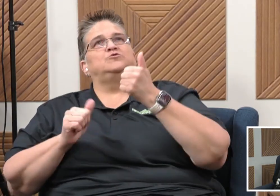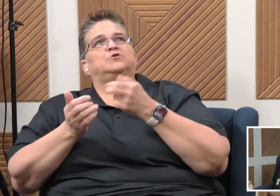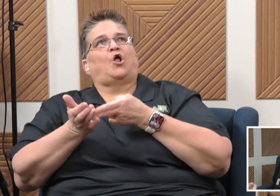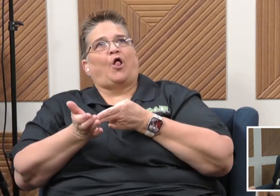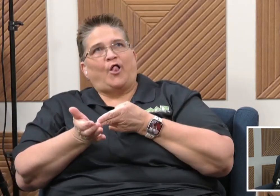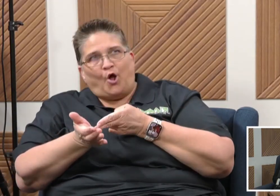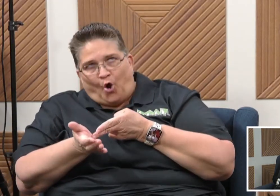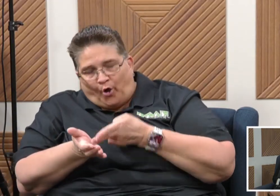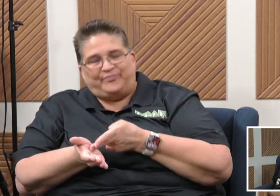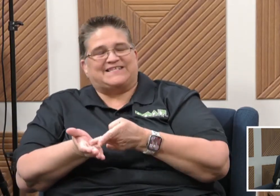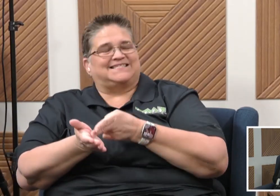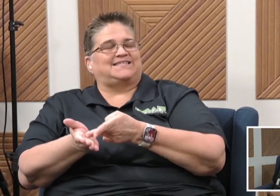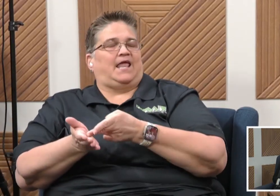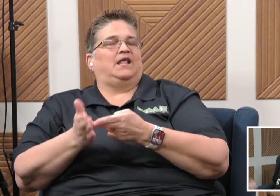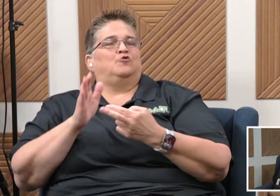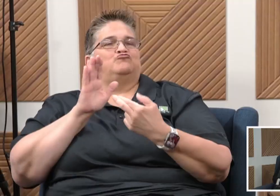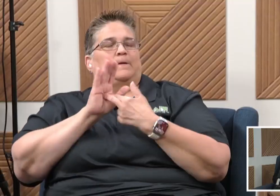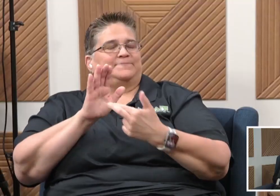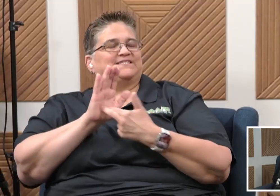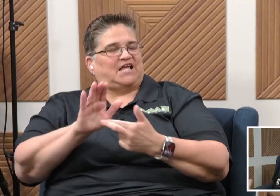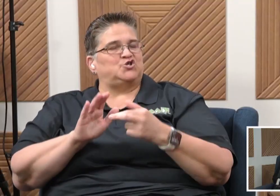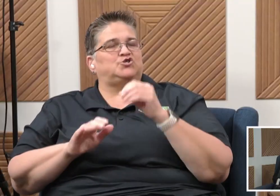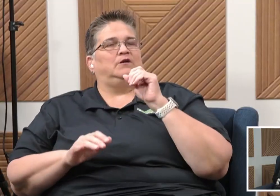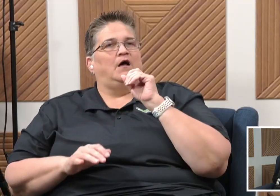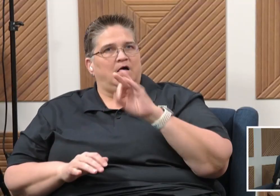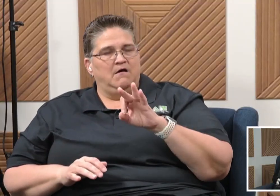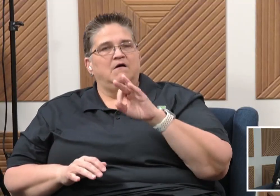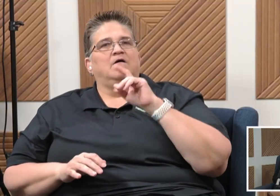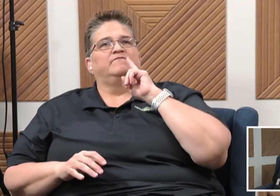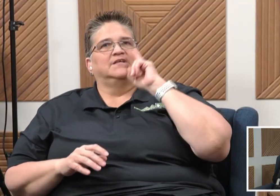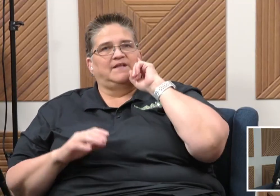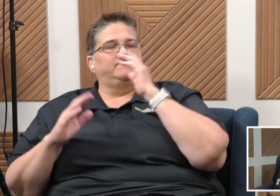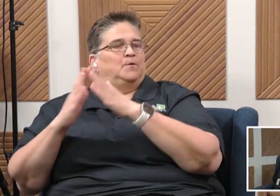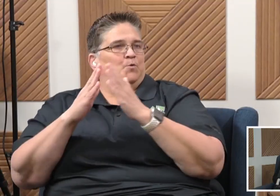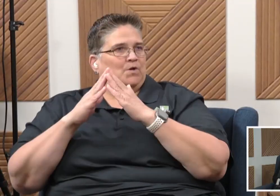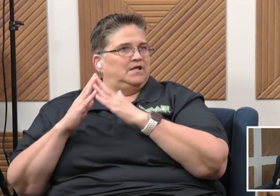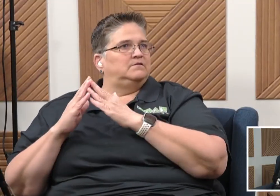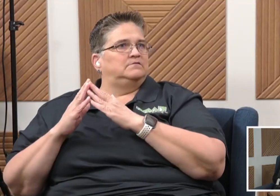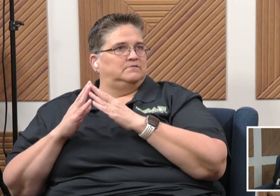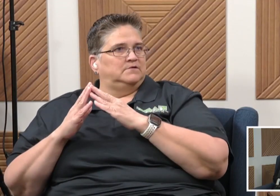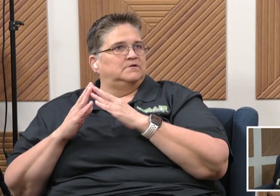It was the most authentic representation of the deaf community.